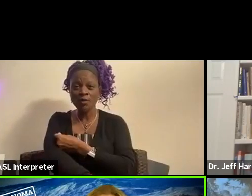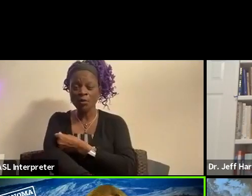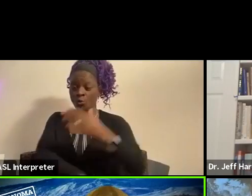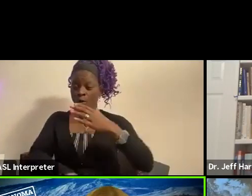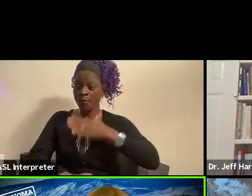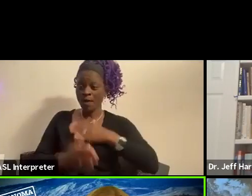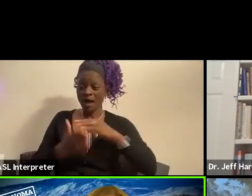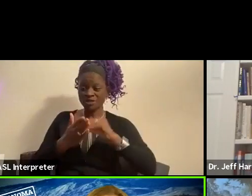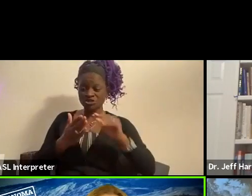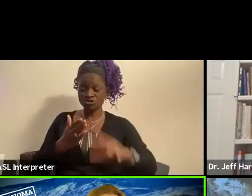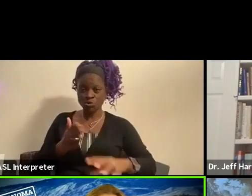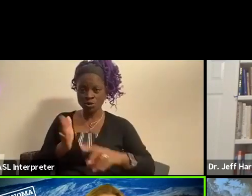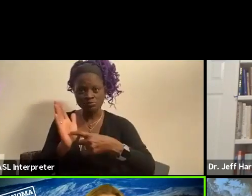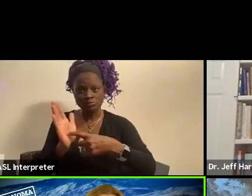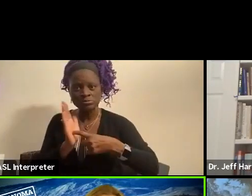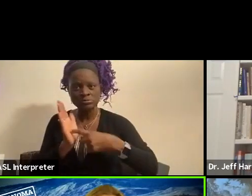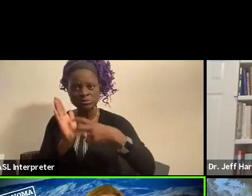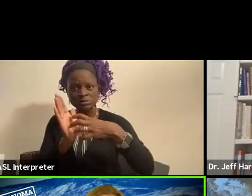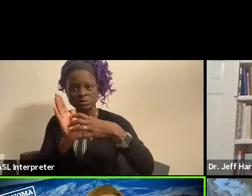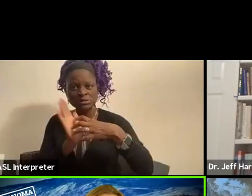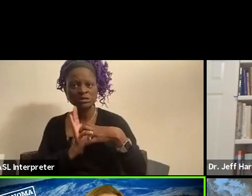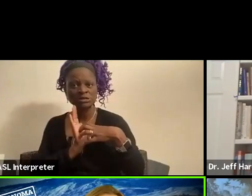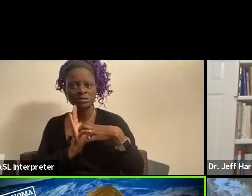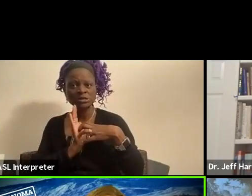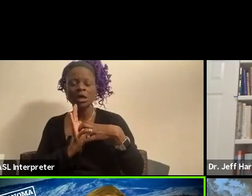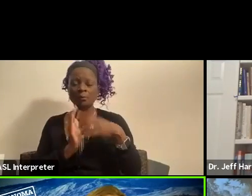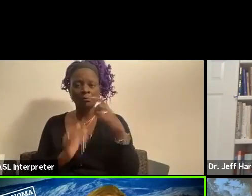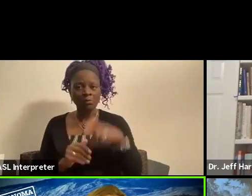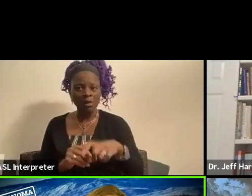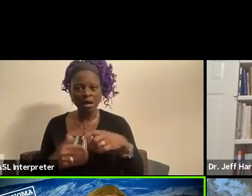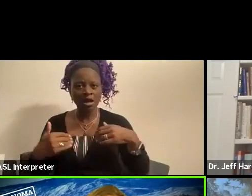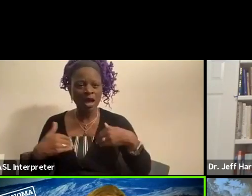vaccine if it's and when it's approved to be safe in order to attend school, our